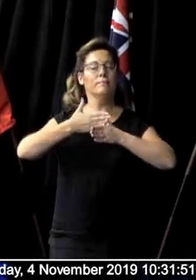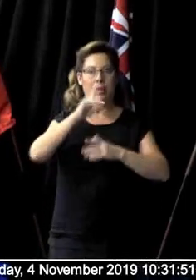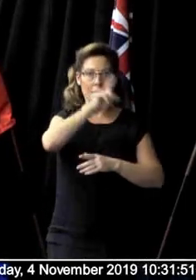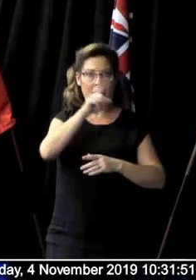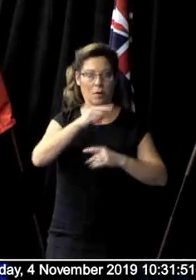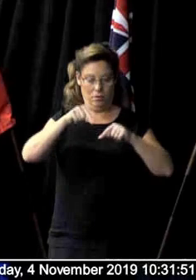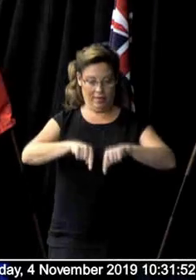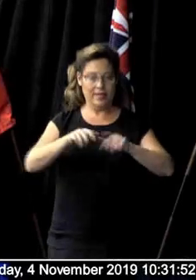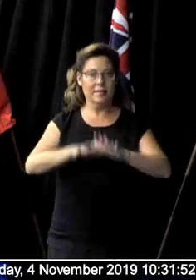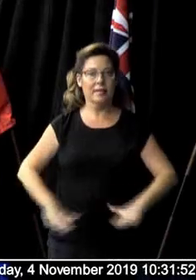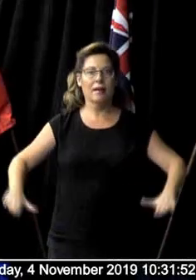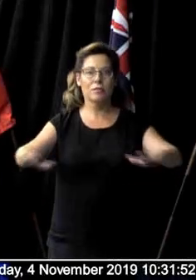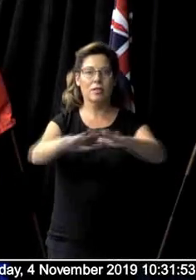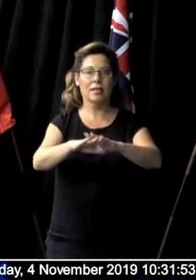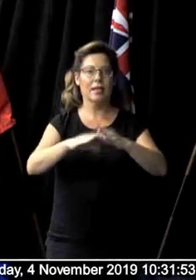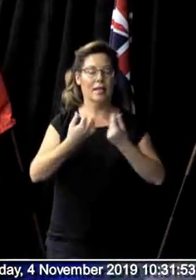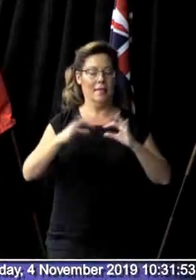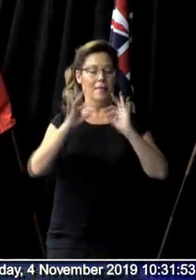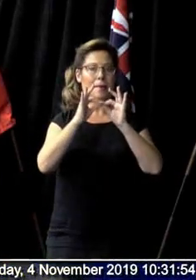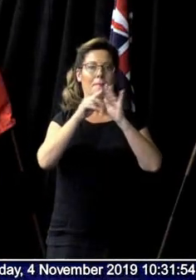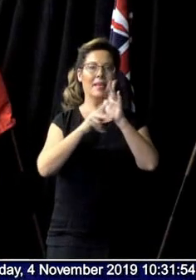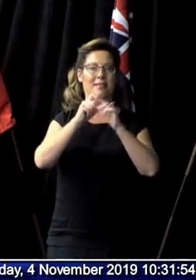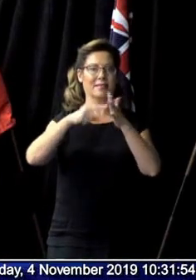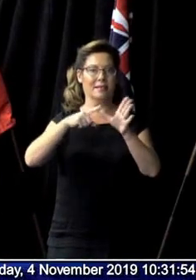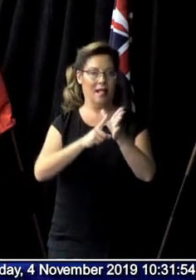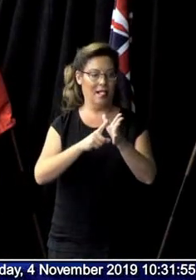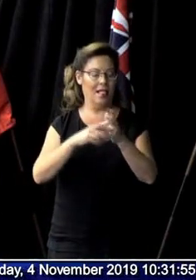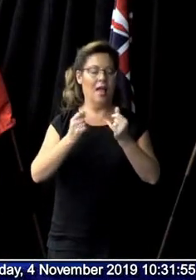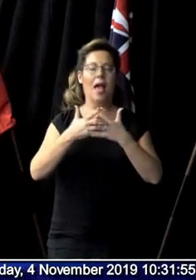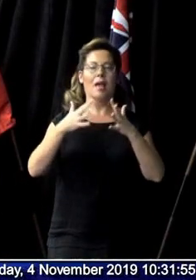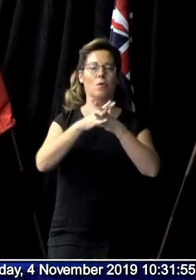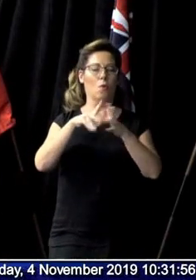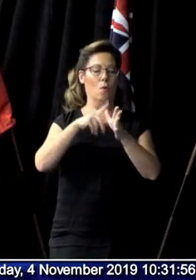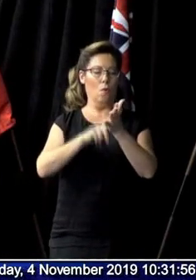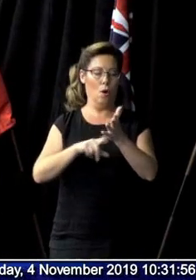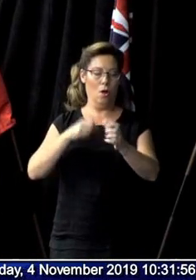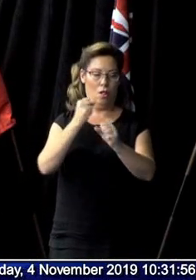The Bindal and Wulgurukaba people of the Townsville region.